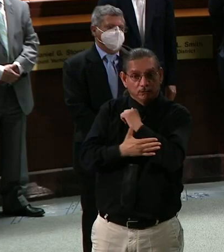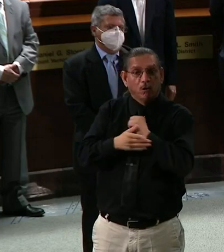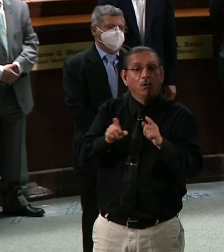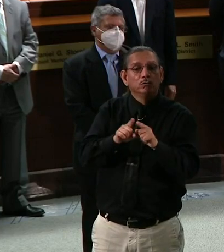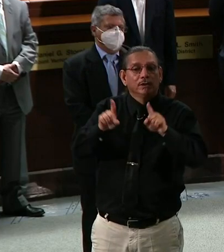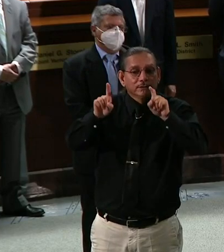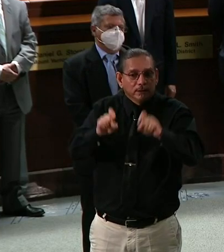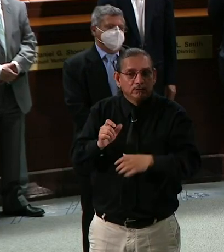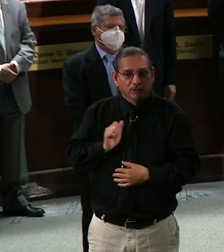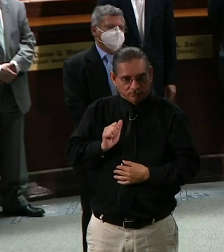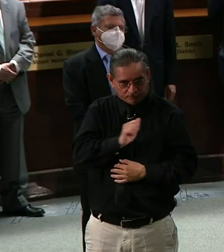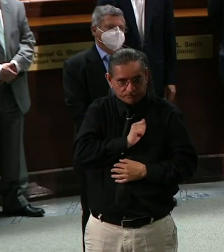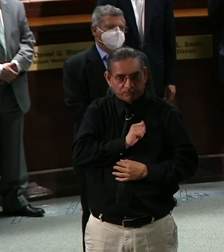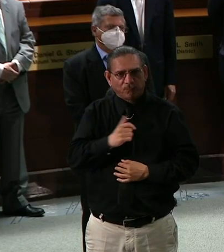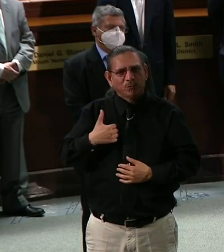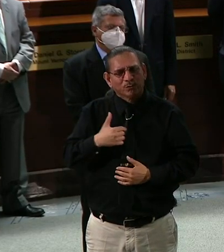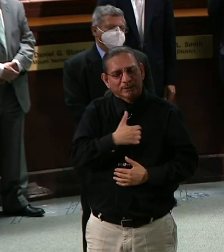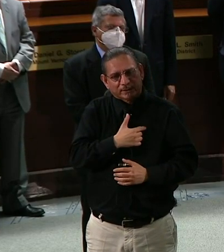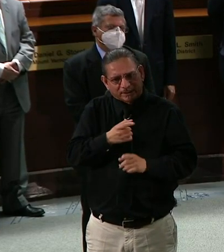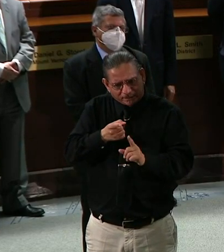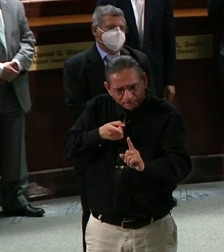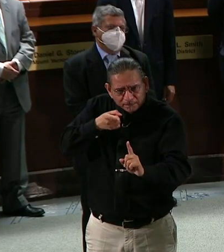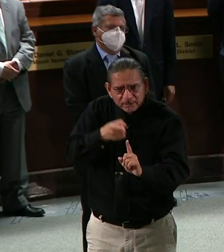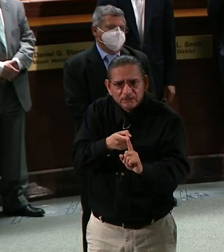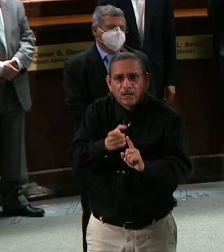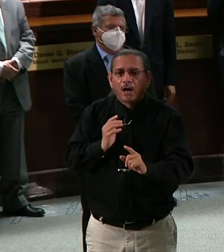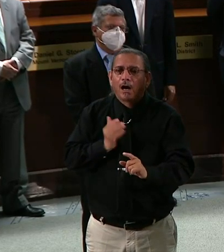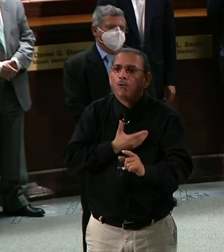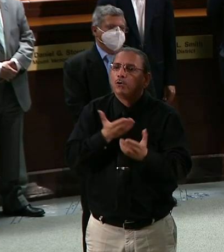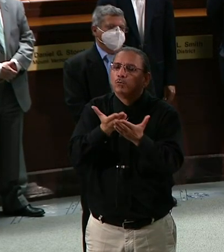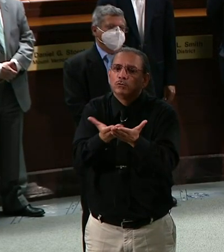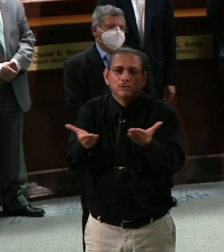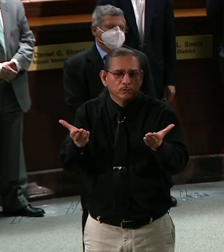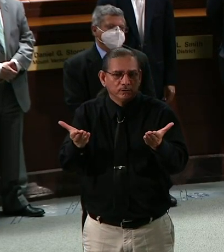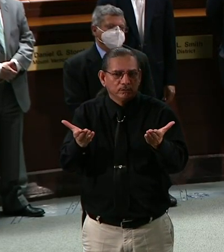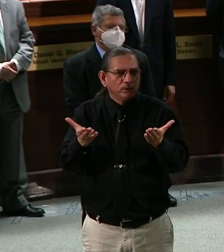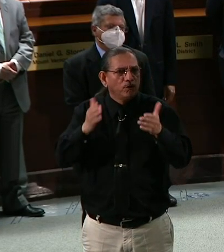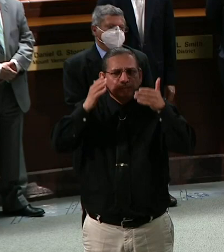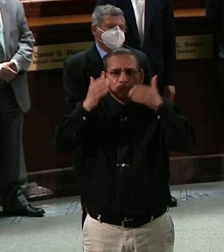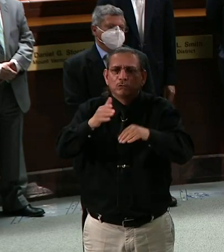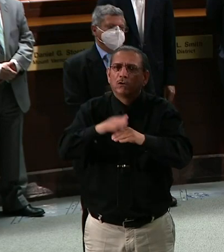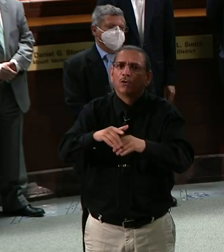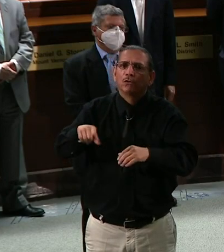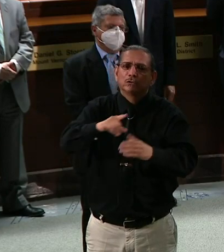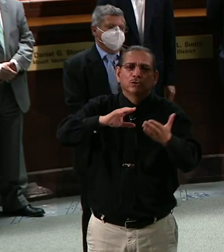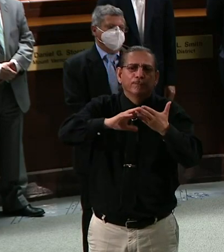ALSO DOING ITS OWN TESTING AND WE'RE BEING SPECIFIC IN TARGETING OUR RESOURCES INTO